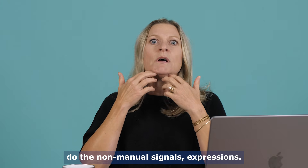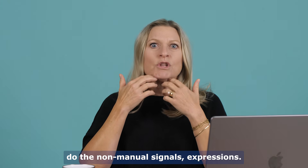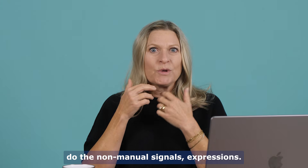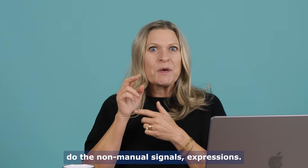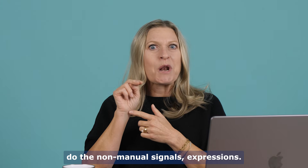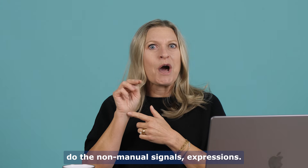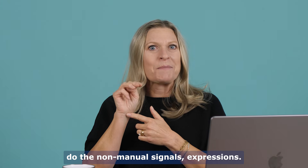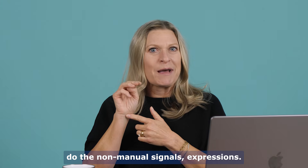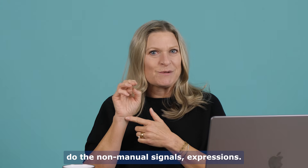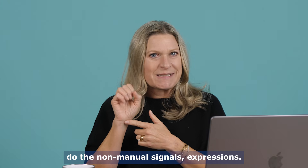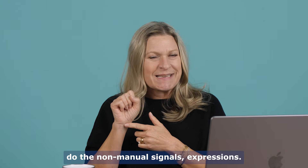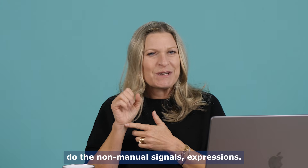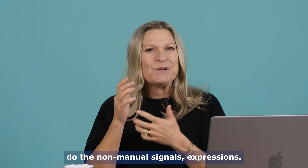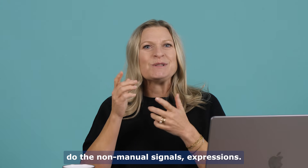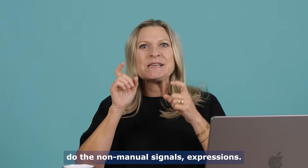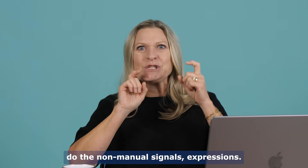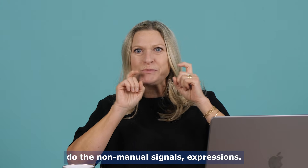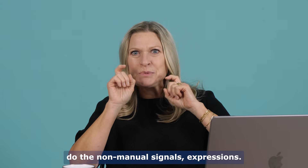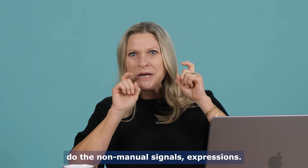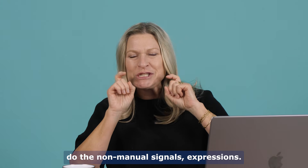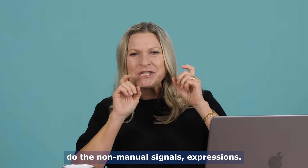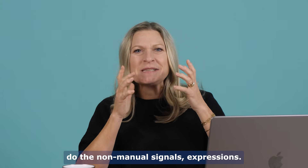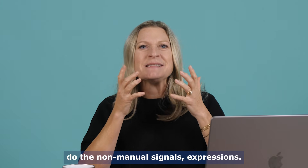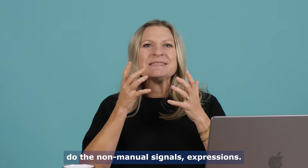do the non-manual signals, expressions.